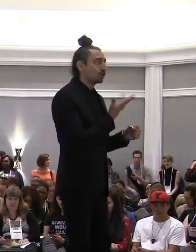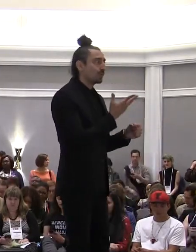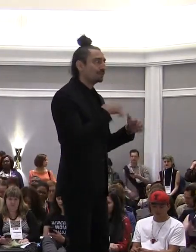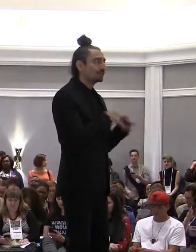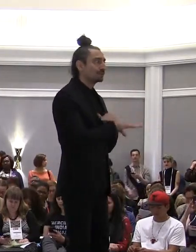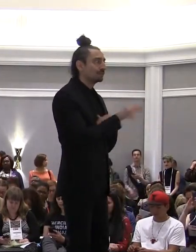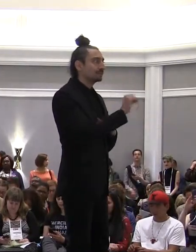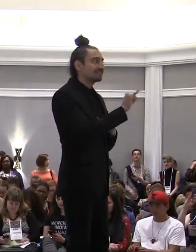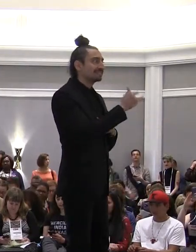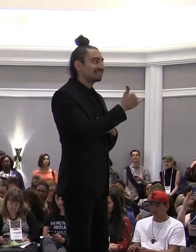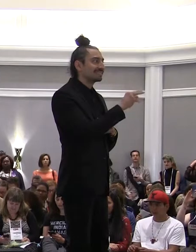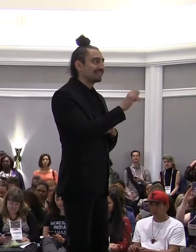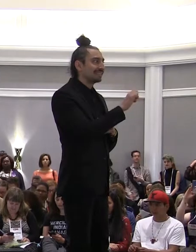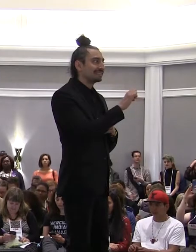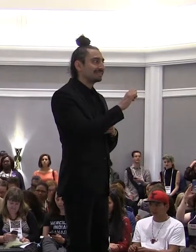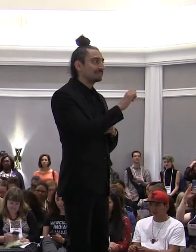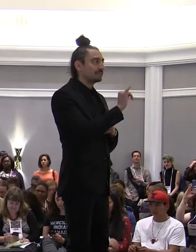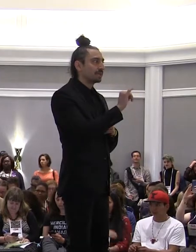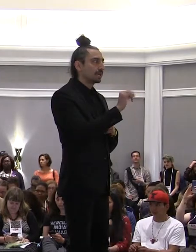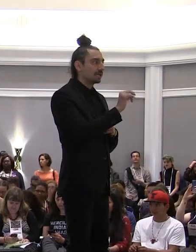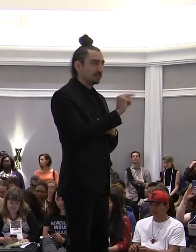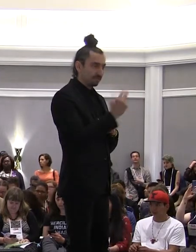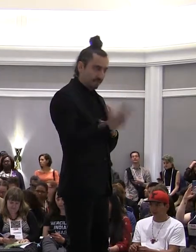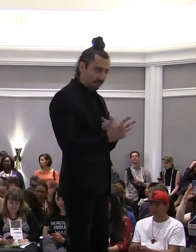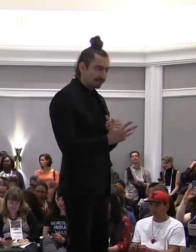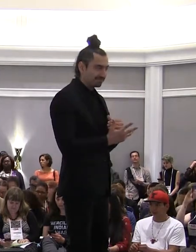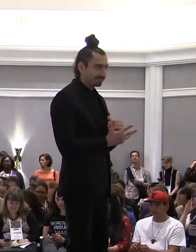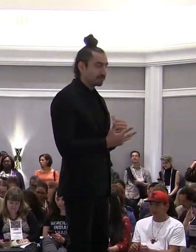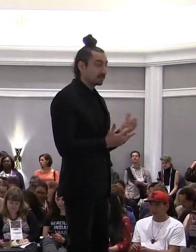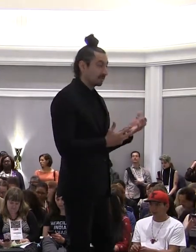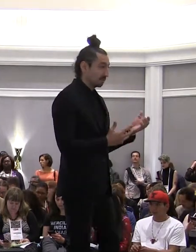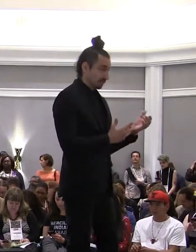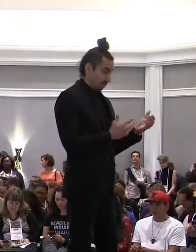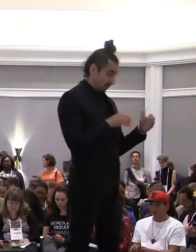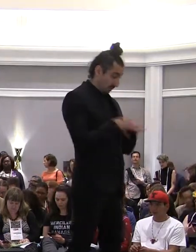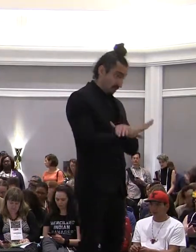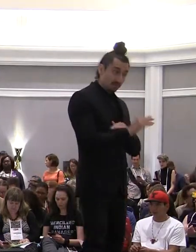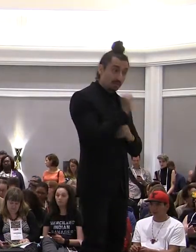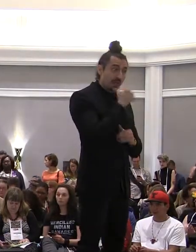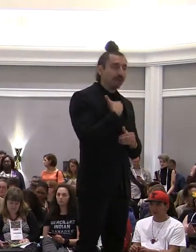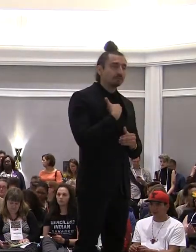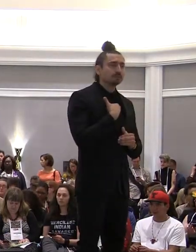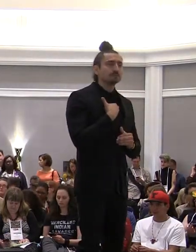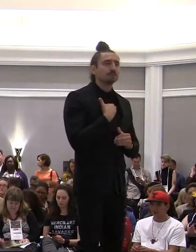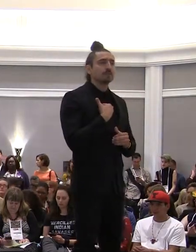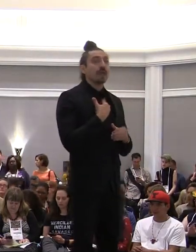You probably are because you've probably been using it. If you don't have it, you're going to want to make sure to download it after the meeting.